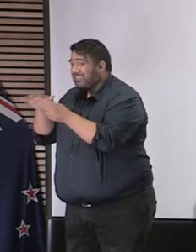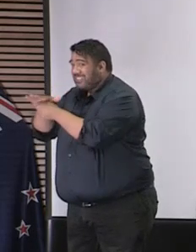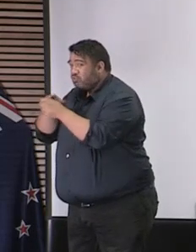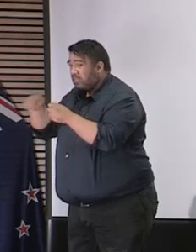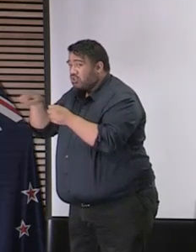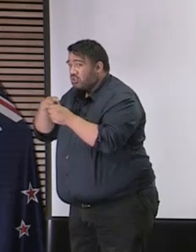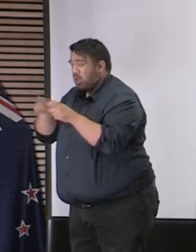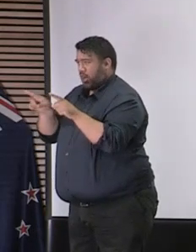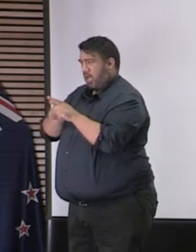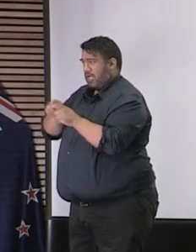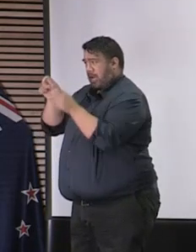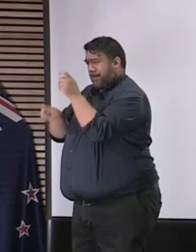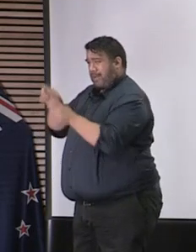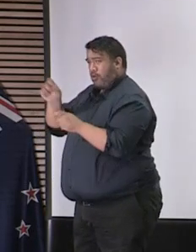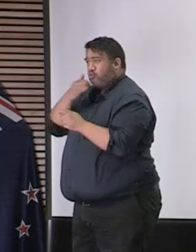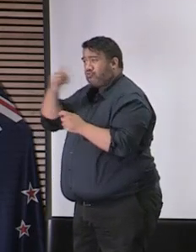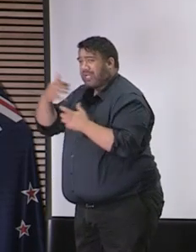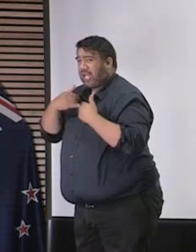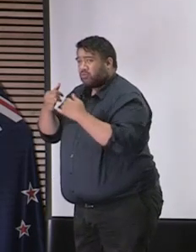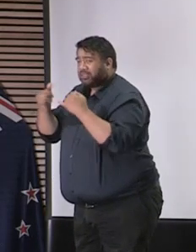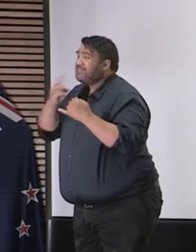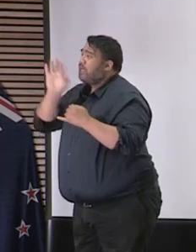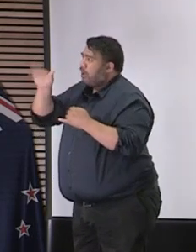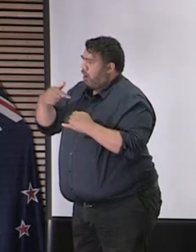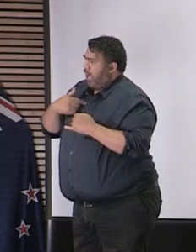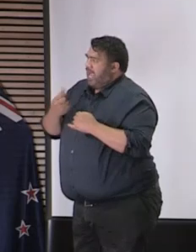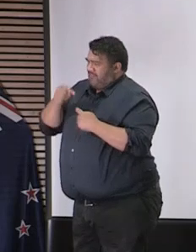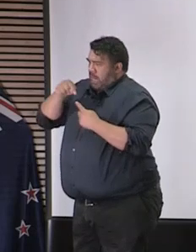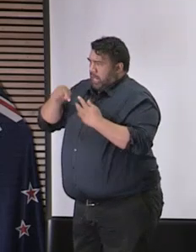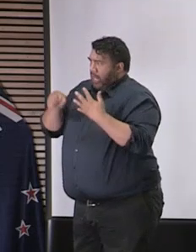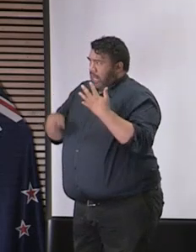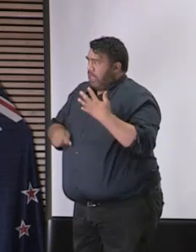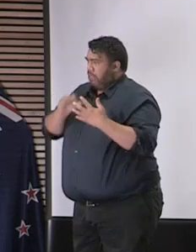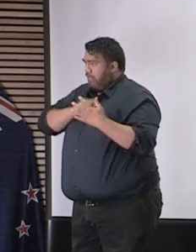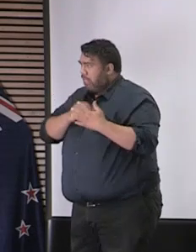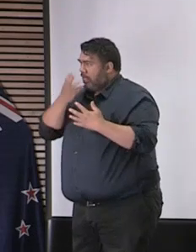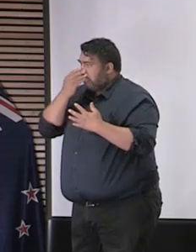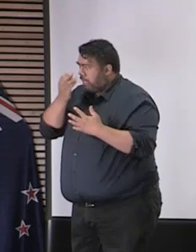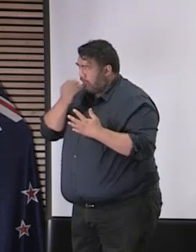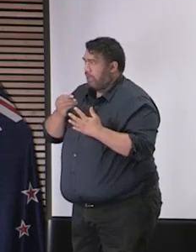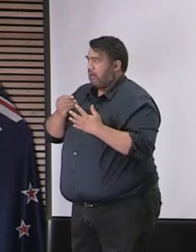Are you referring to the Marist cluster this morning in I would be very surprised if